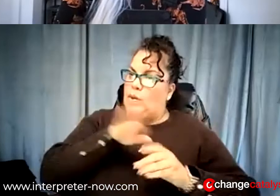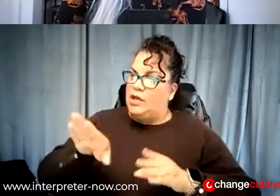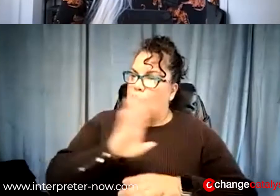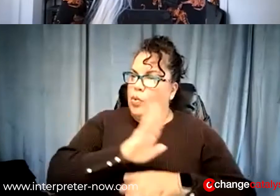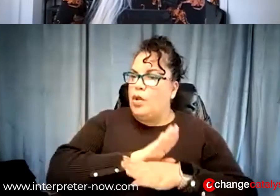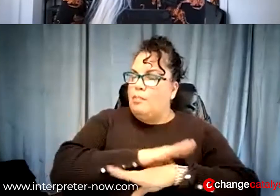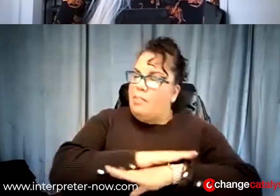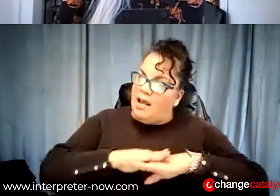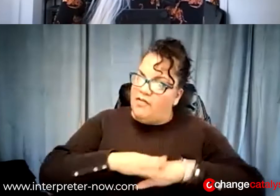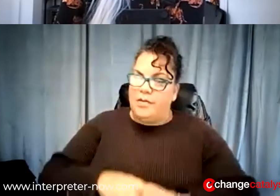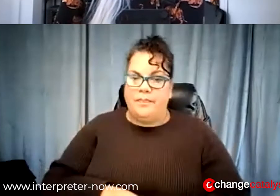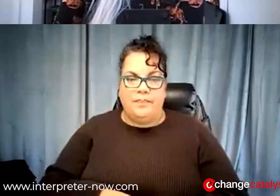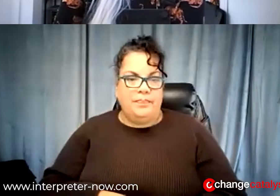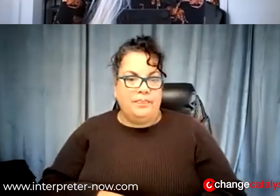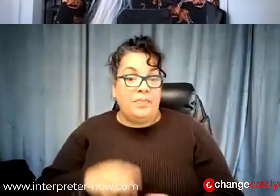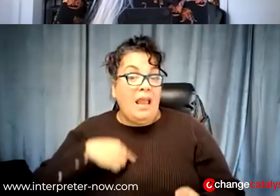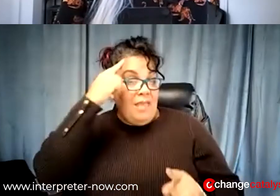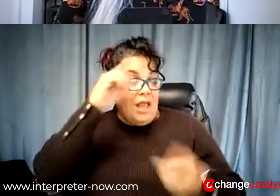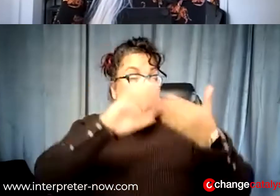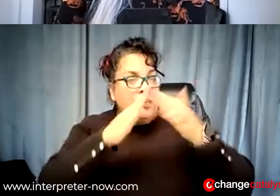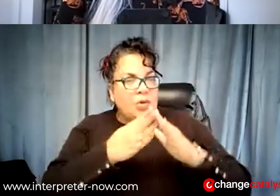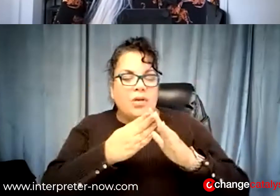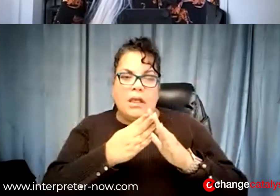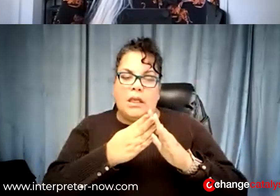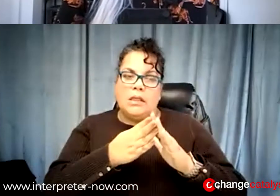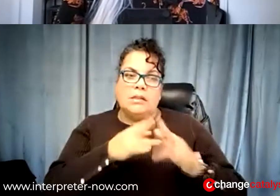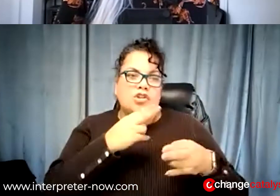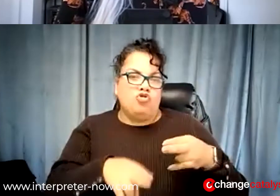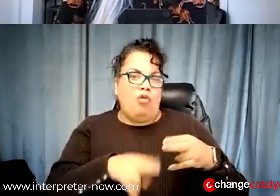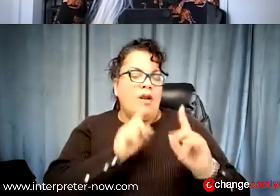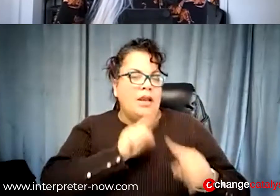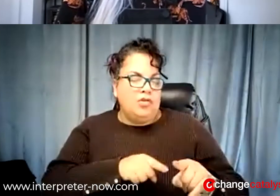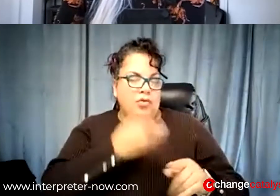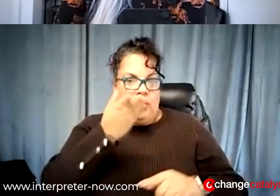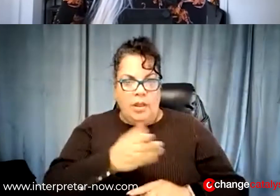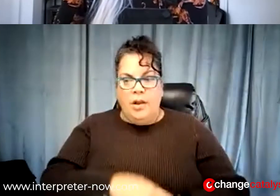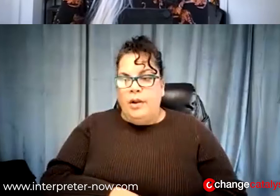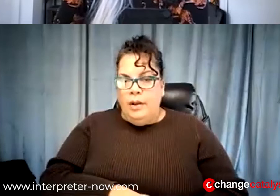I think the community is the short answer there, which is both like, you know, look